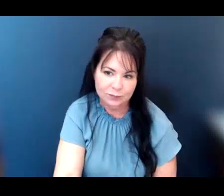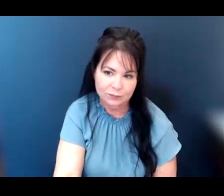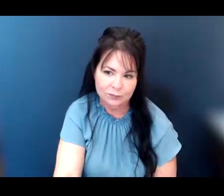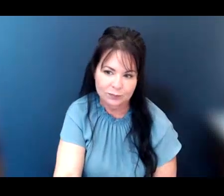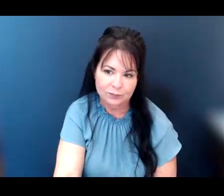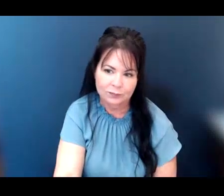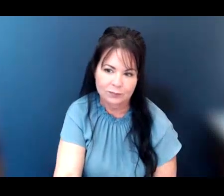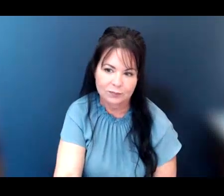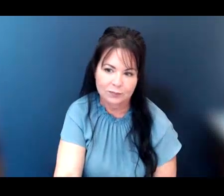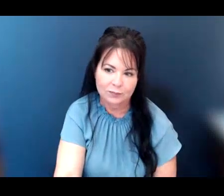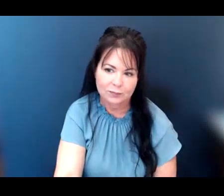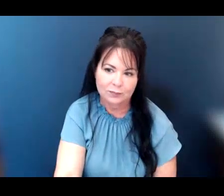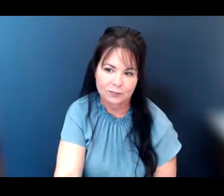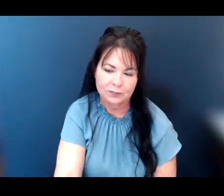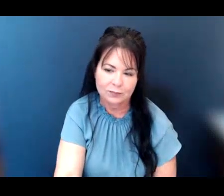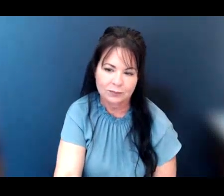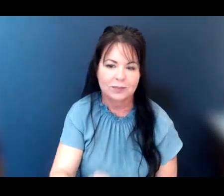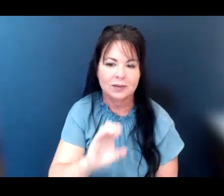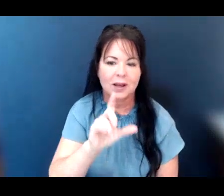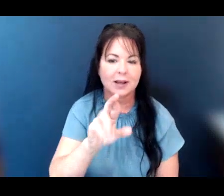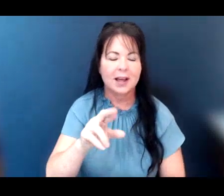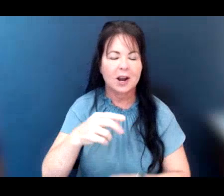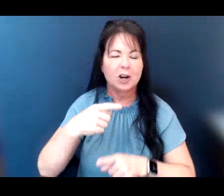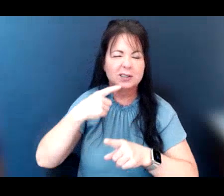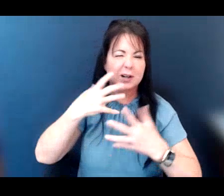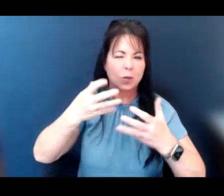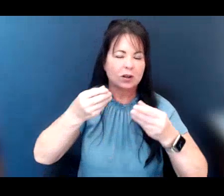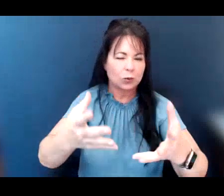I can be quick. I do want to give a little shout-out to--